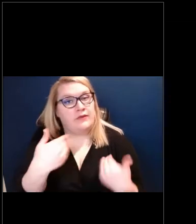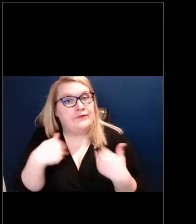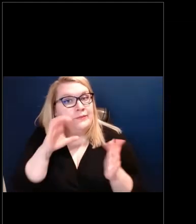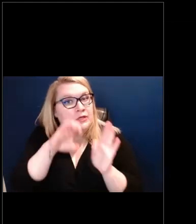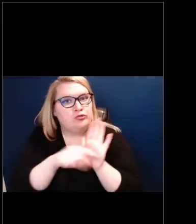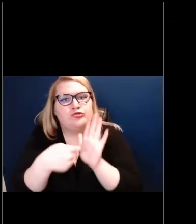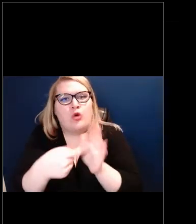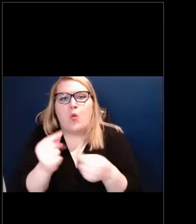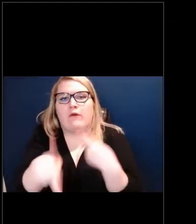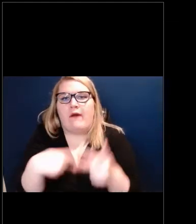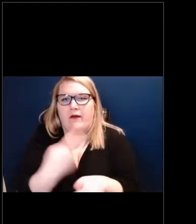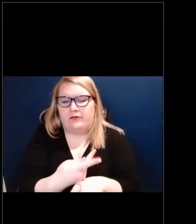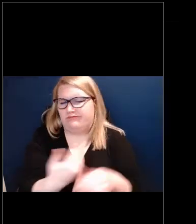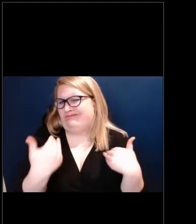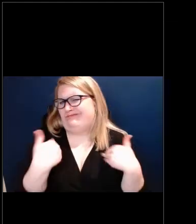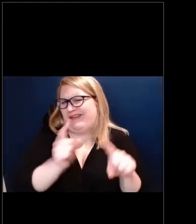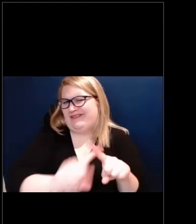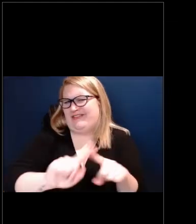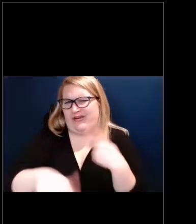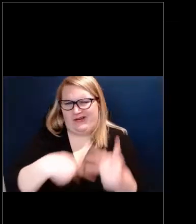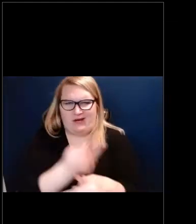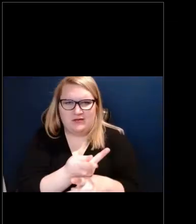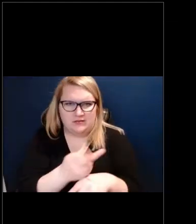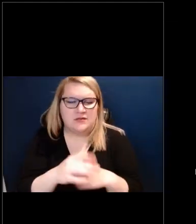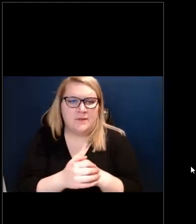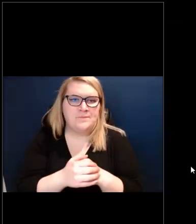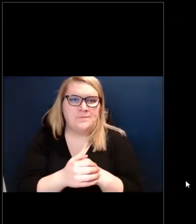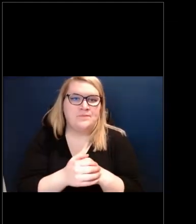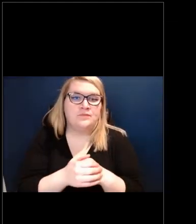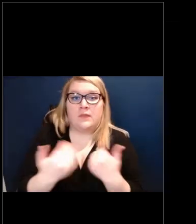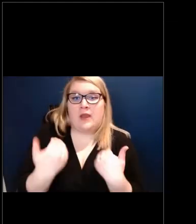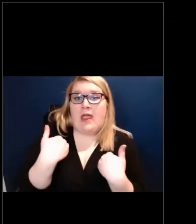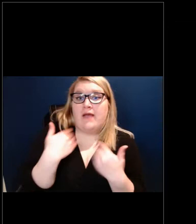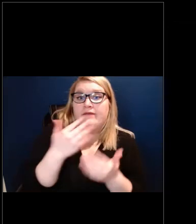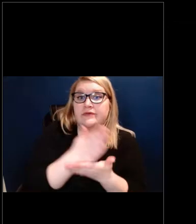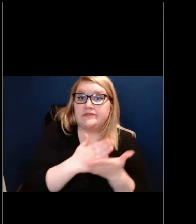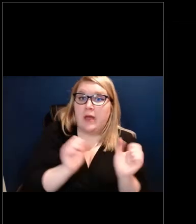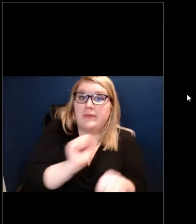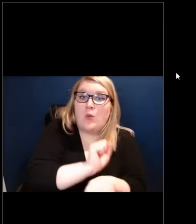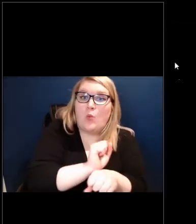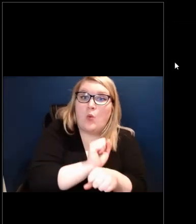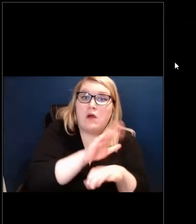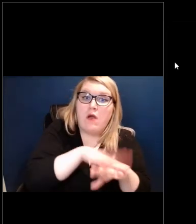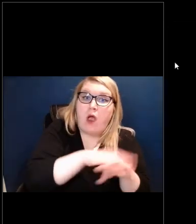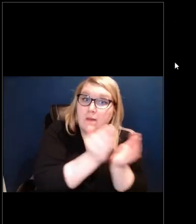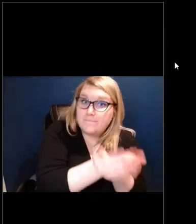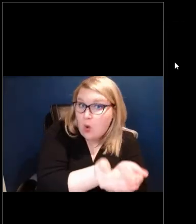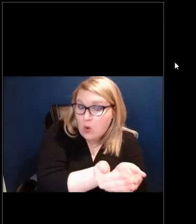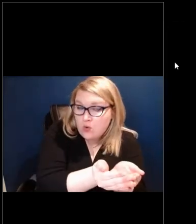There's various types, there's the kinds that can work on boats. You can see those there, and I think Chris will